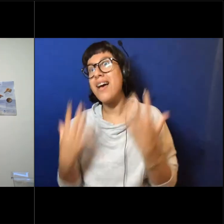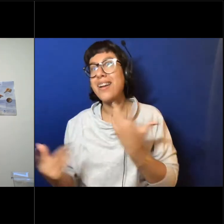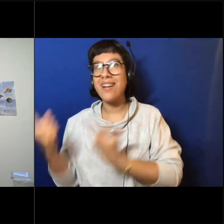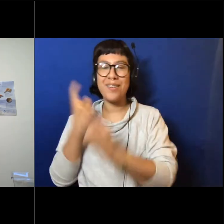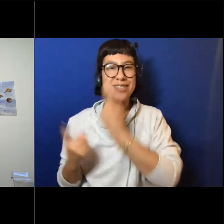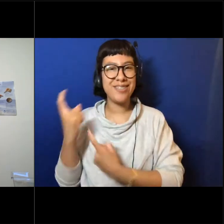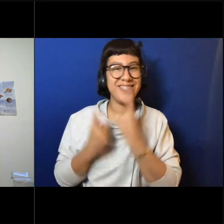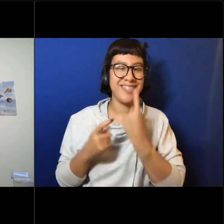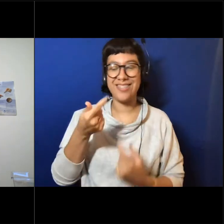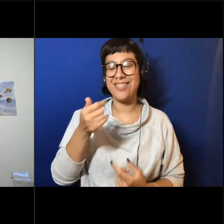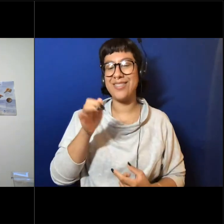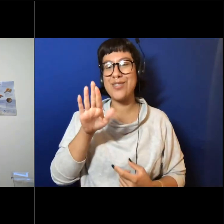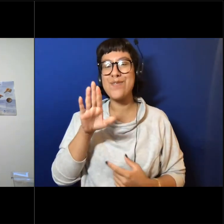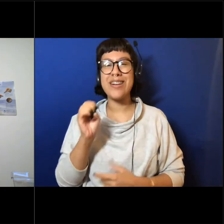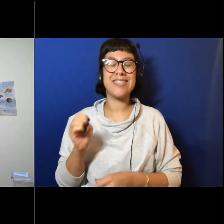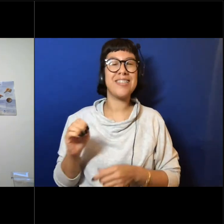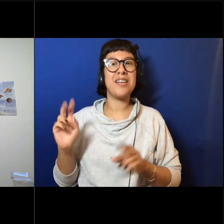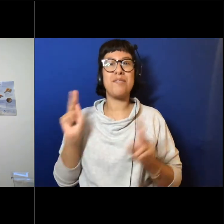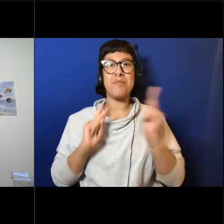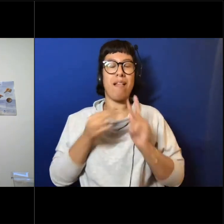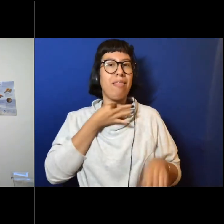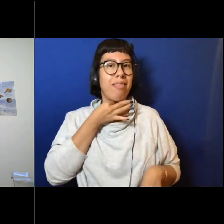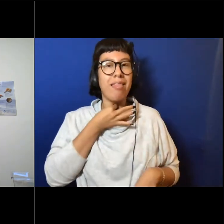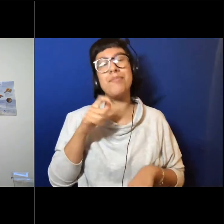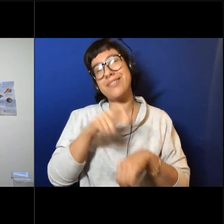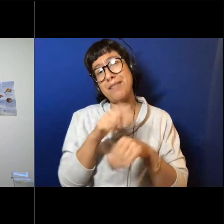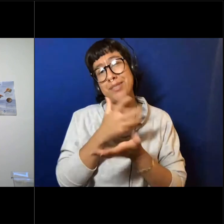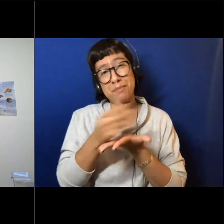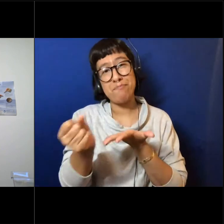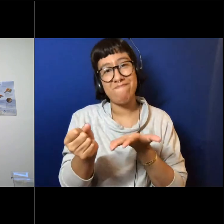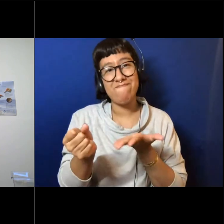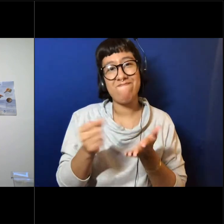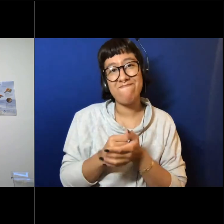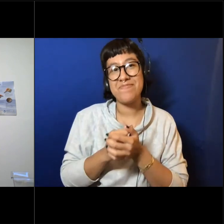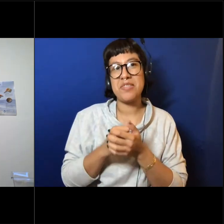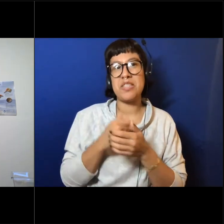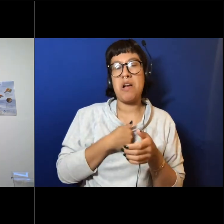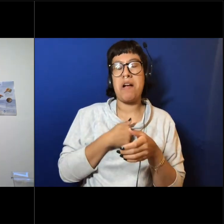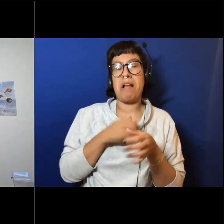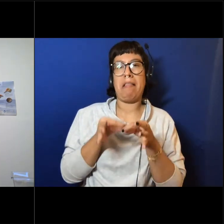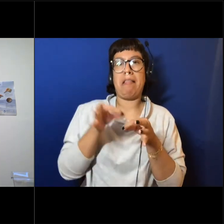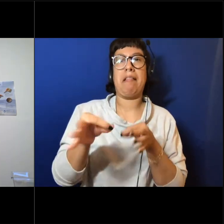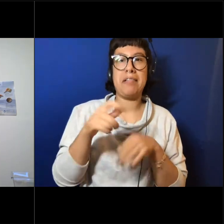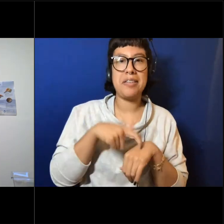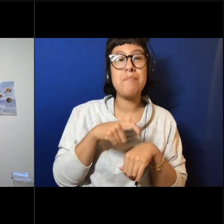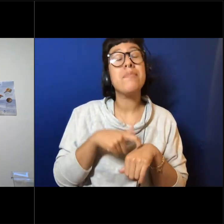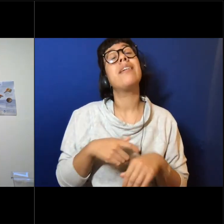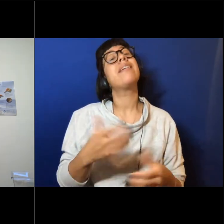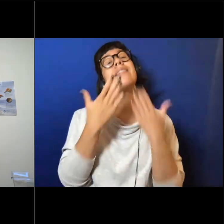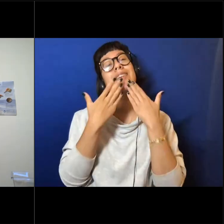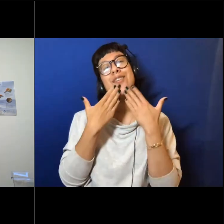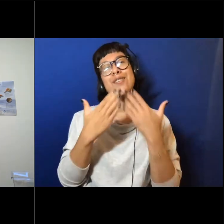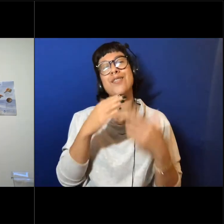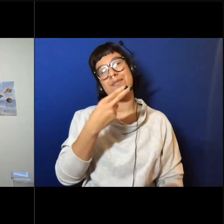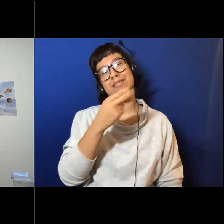People are so interested in this but our time is up. We're a little bit over, so I just want to thank you Harriet for doing such a great job.